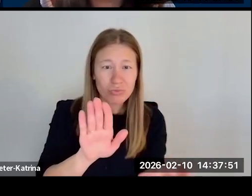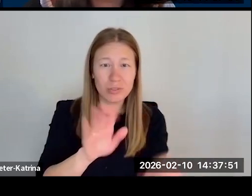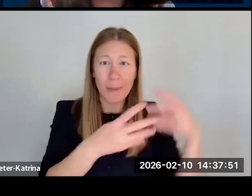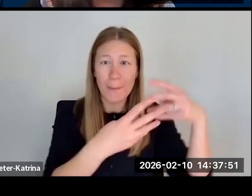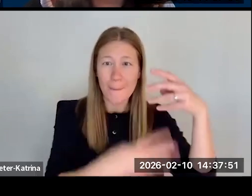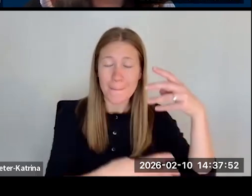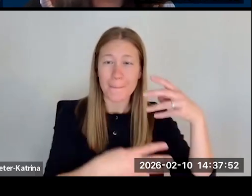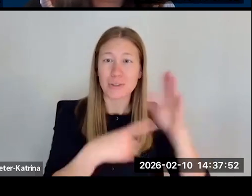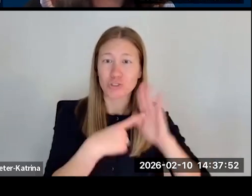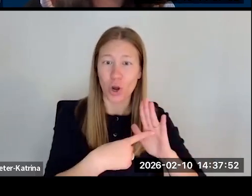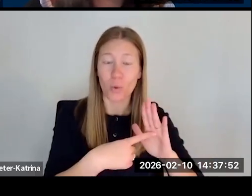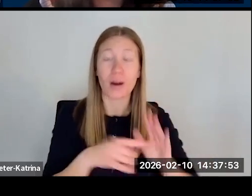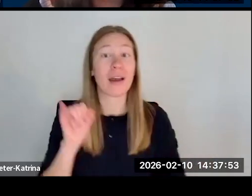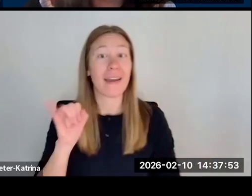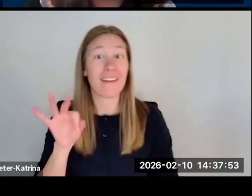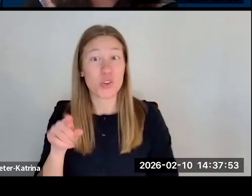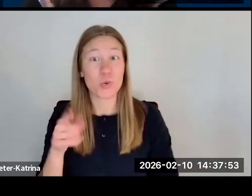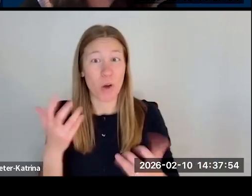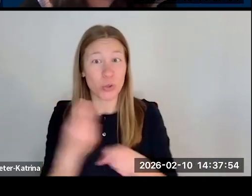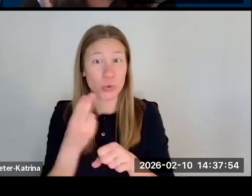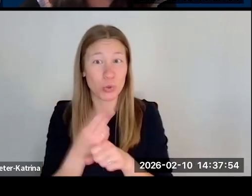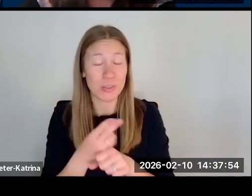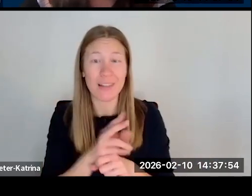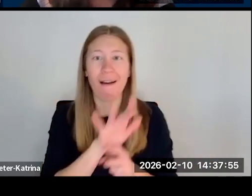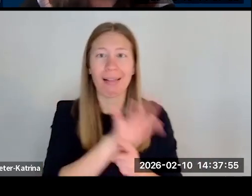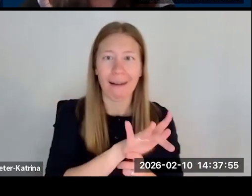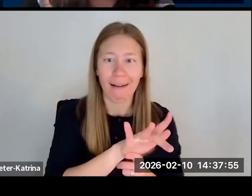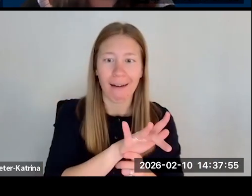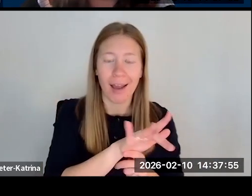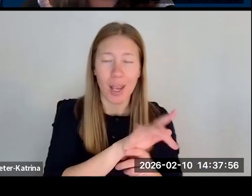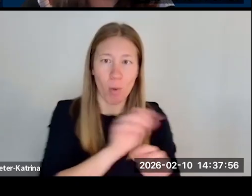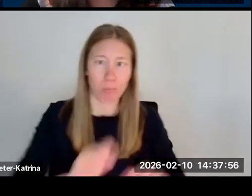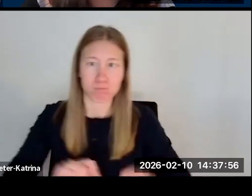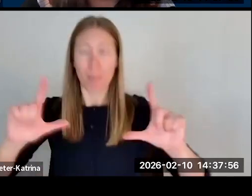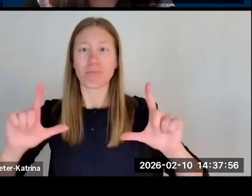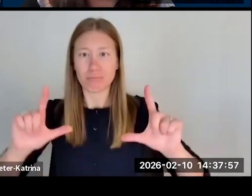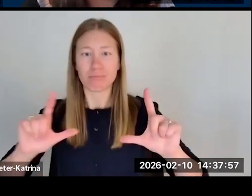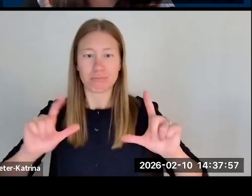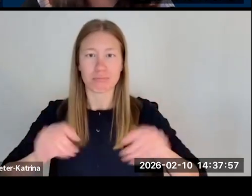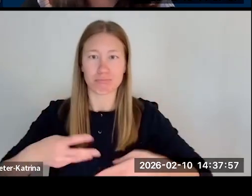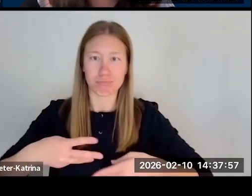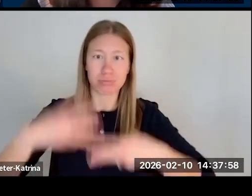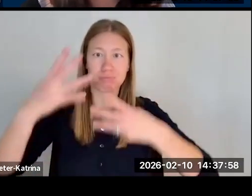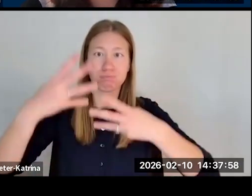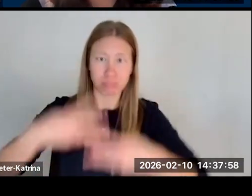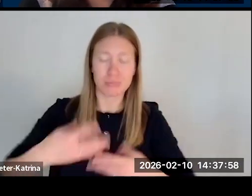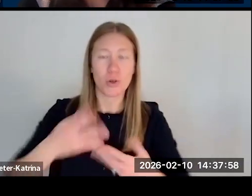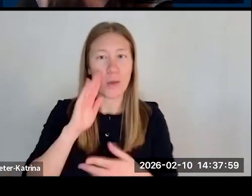to the section in the text and I can double check and see if my heading hierarchy is set up